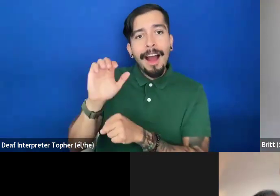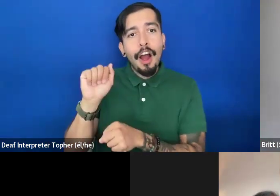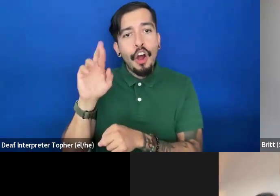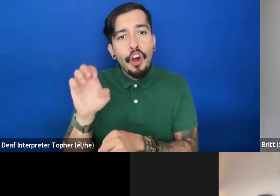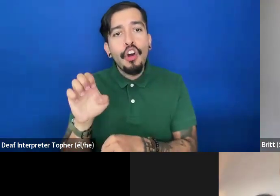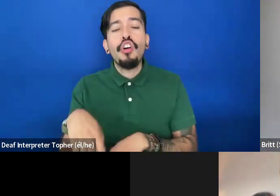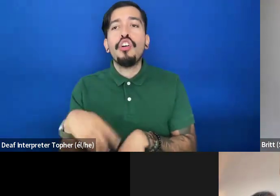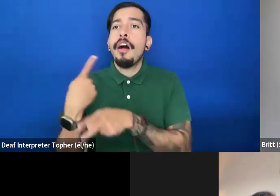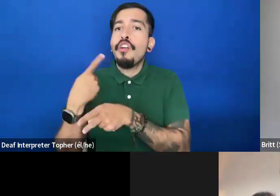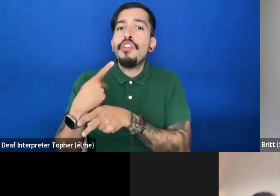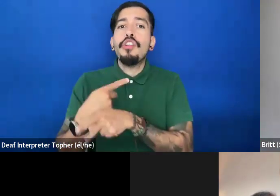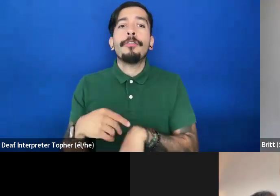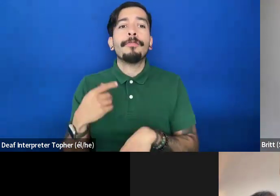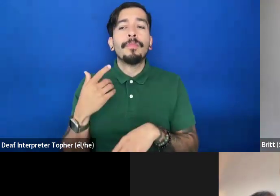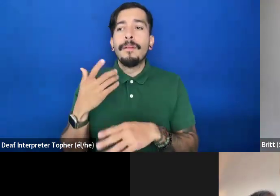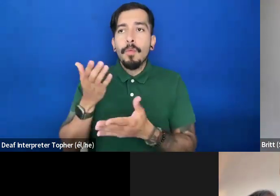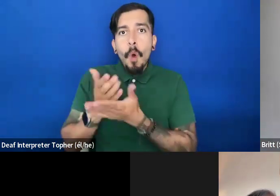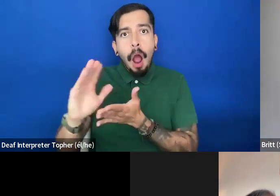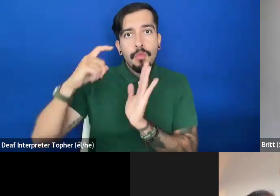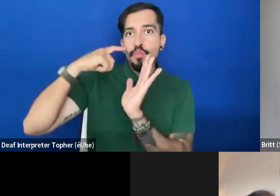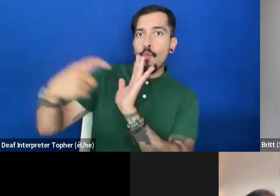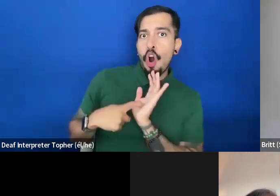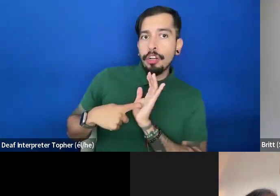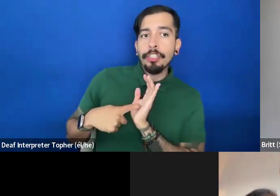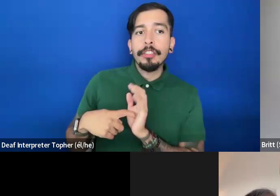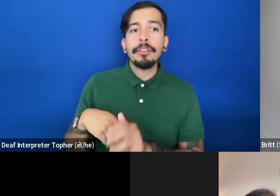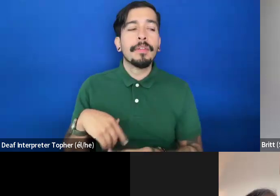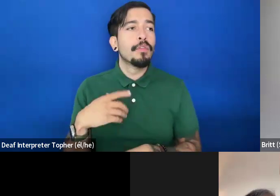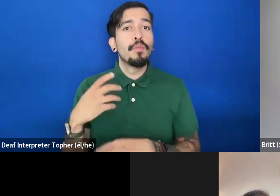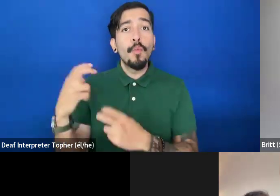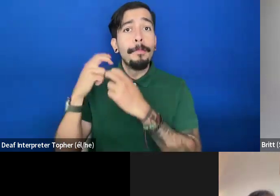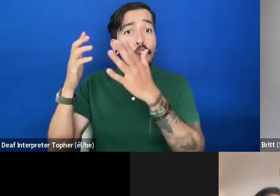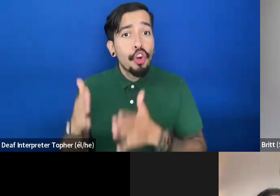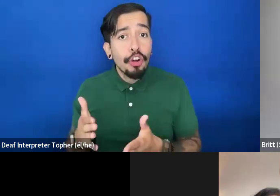and contributors, and, and capable people, and worthy,